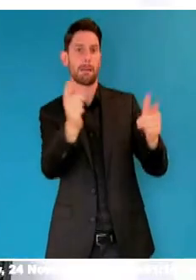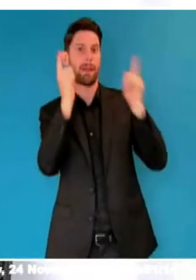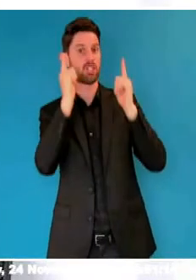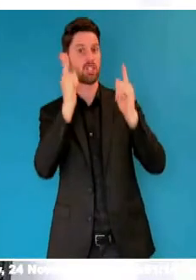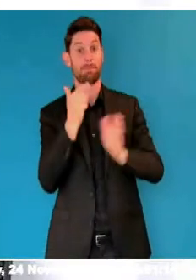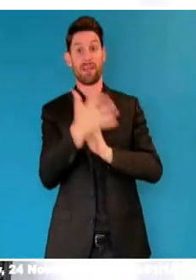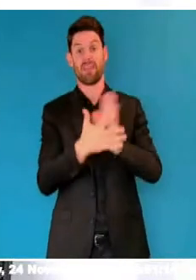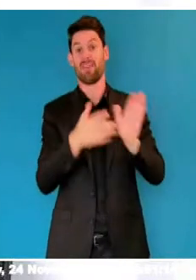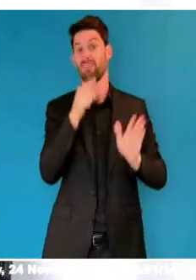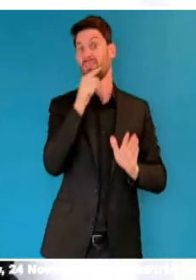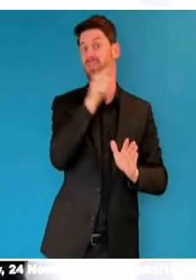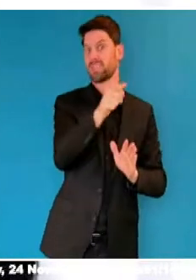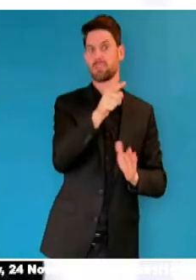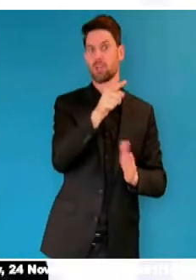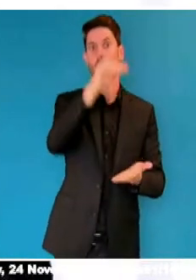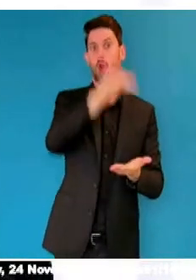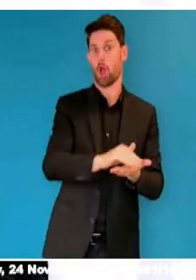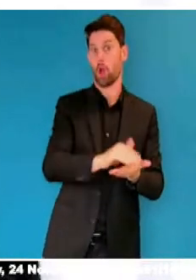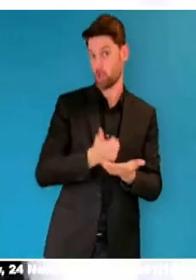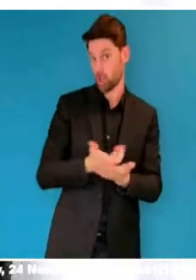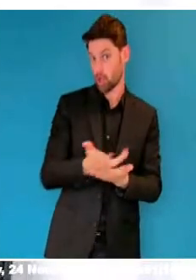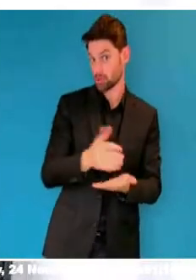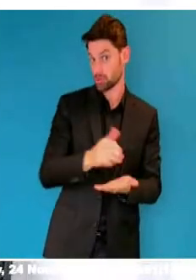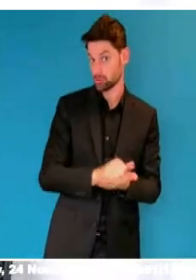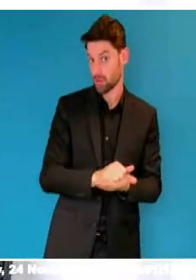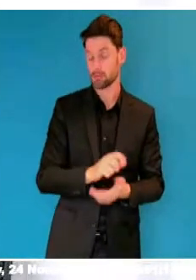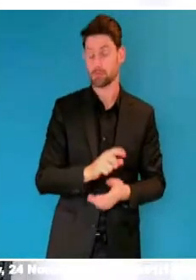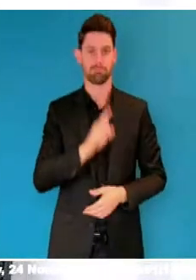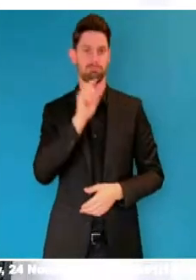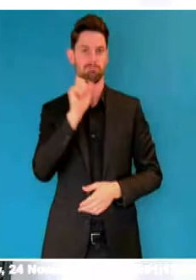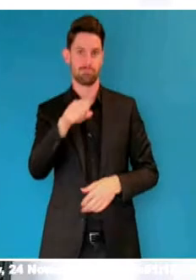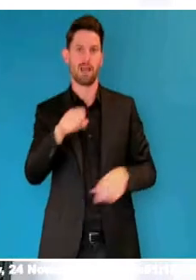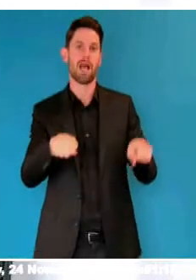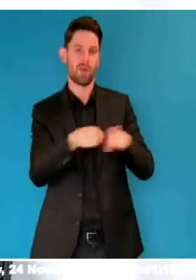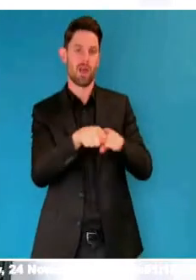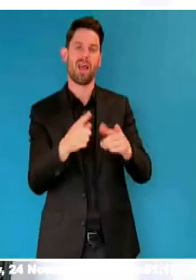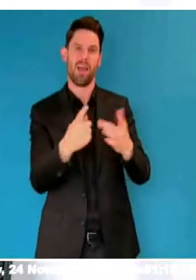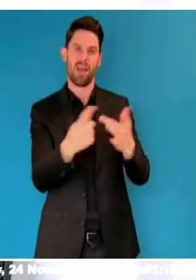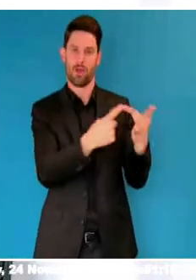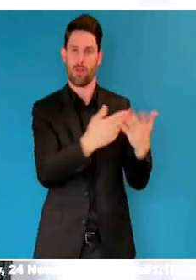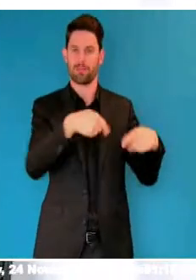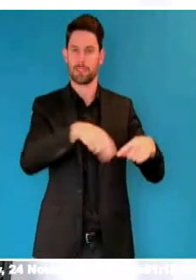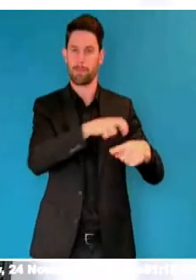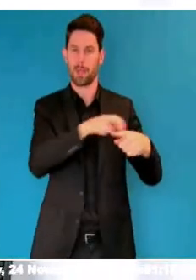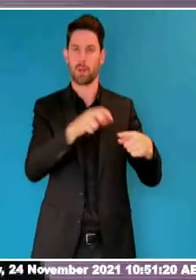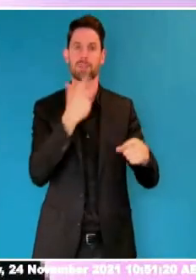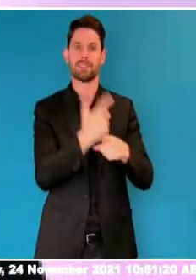Relatively low cost and, as others have indicated, things like flexible work